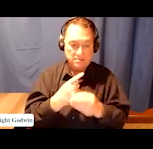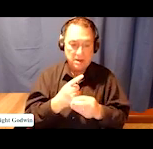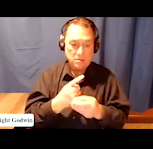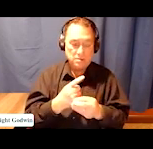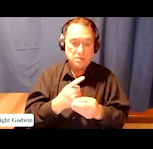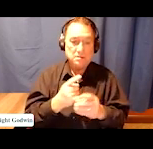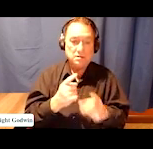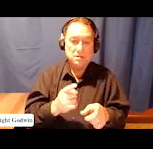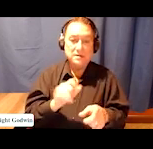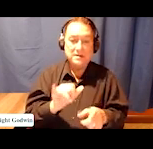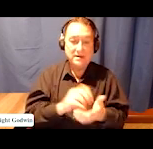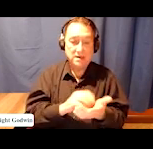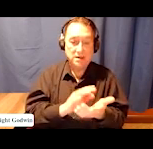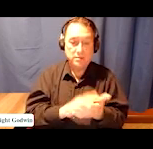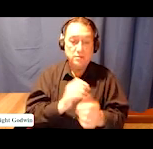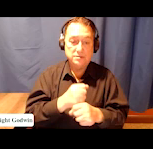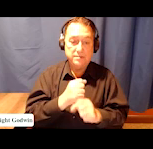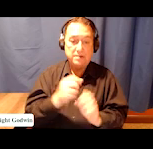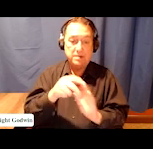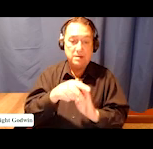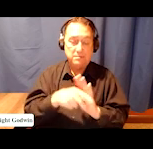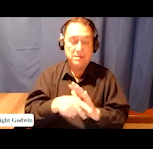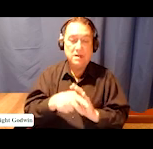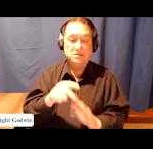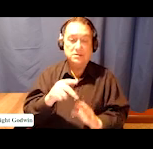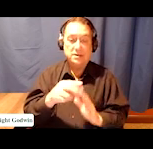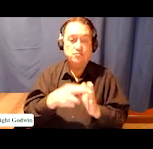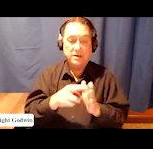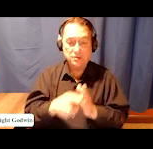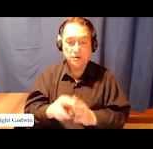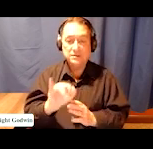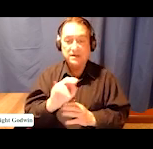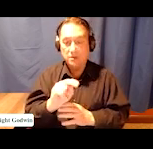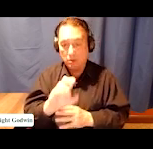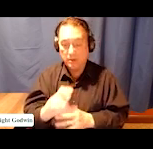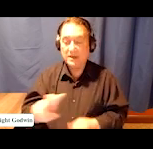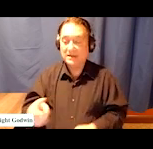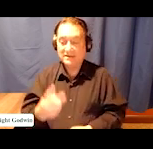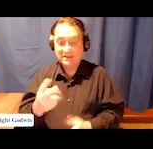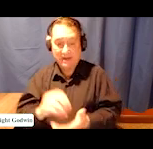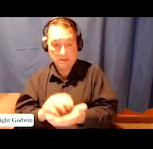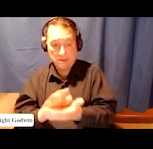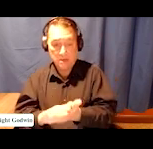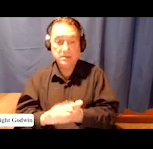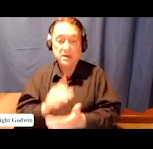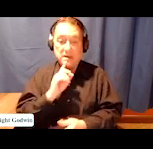That document was done by Policy Research Incorporated. And the second document is a SAMHSA GAINS document,